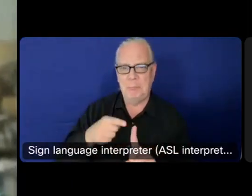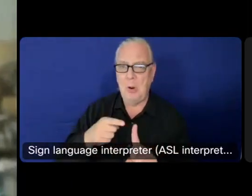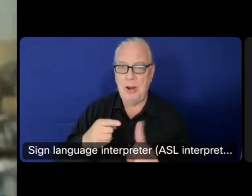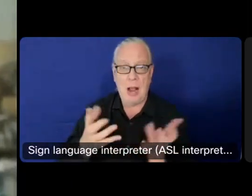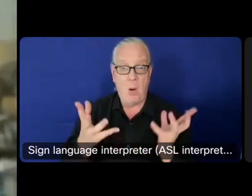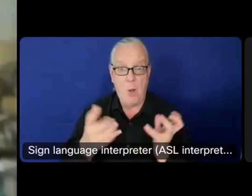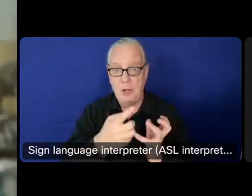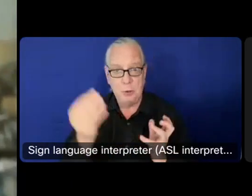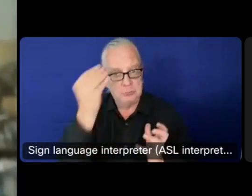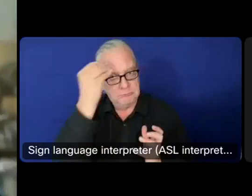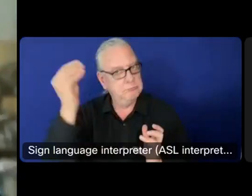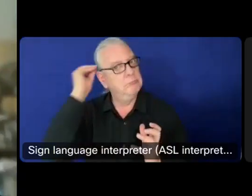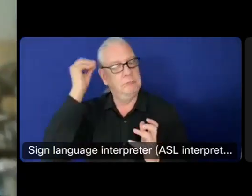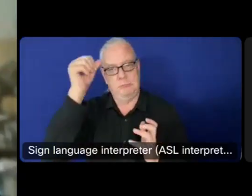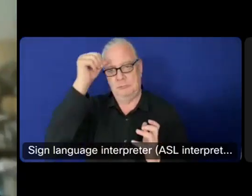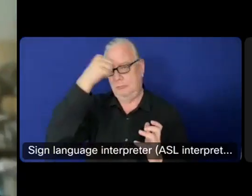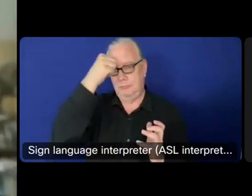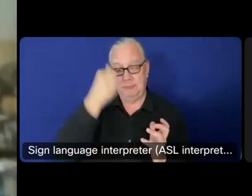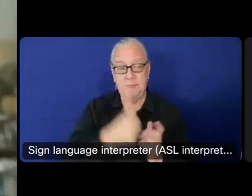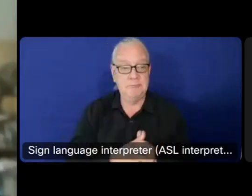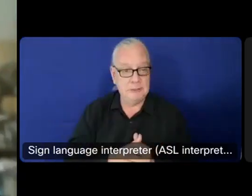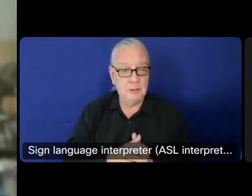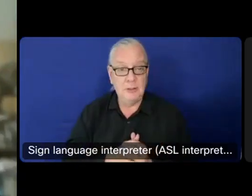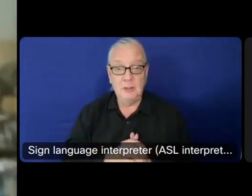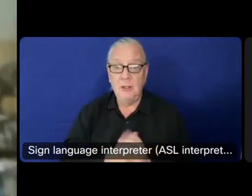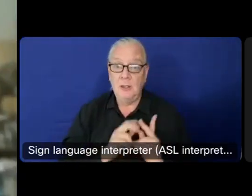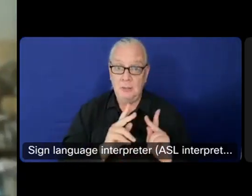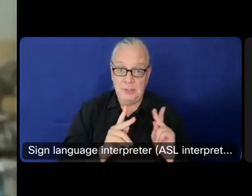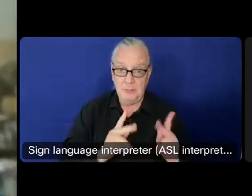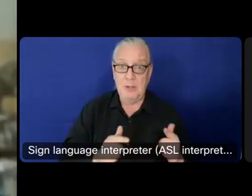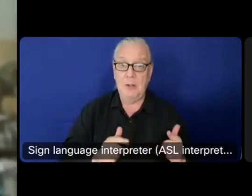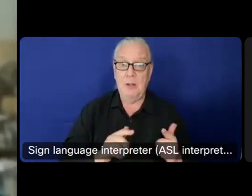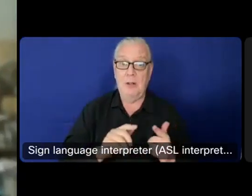from this is that people living with HIV and aging with HIV